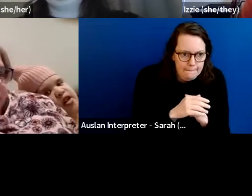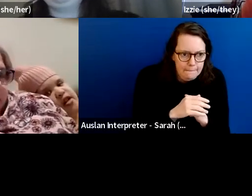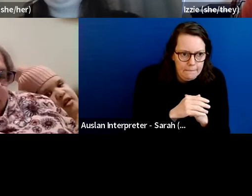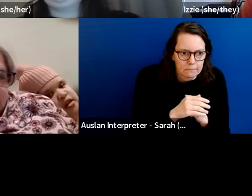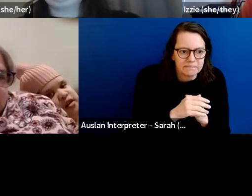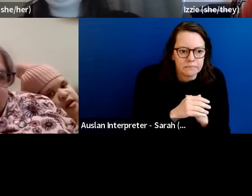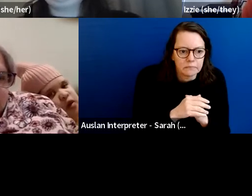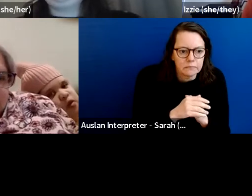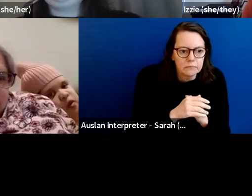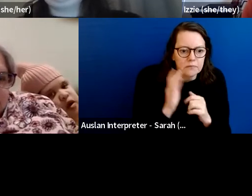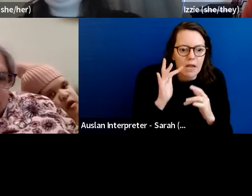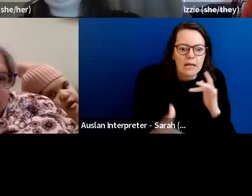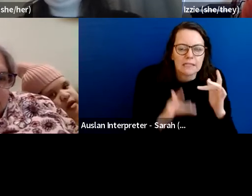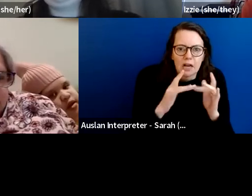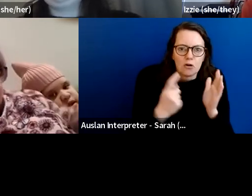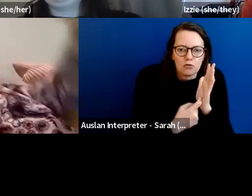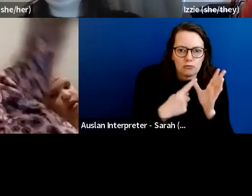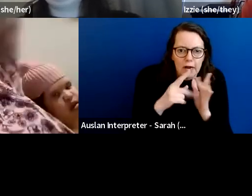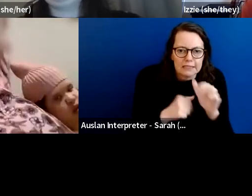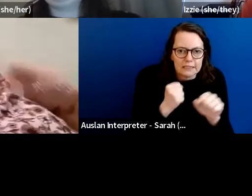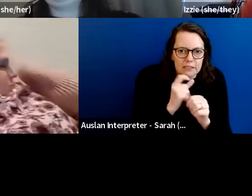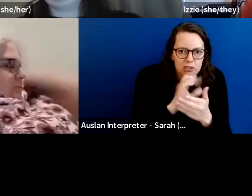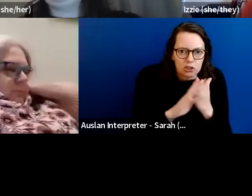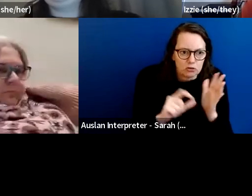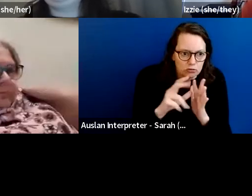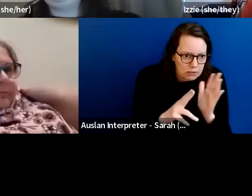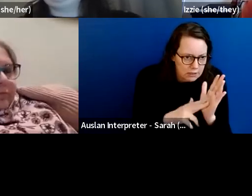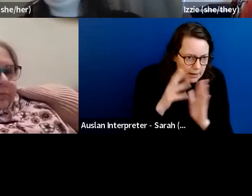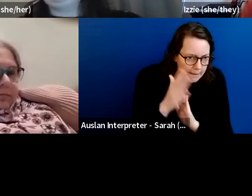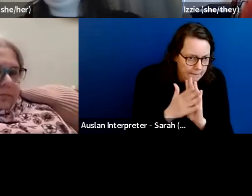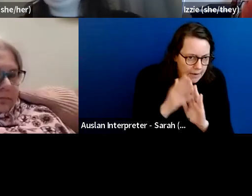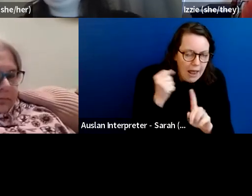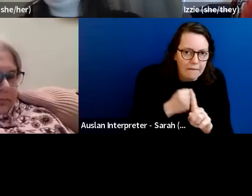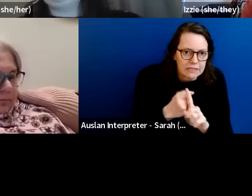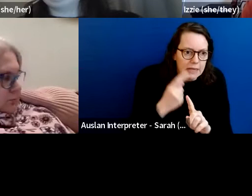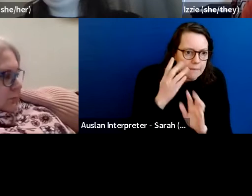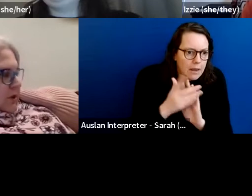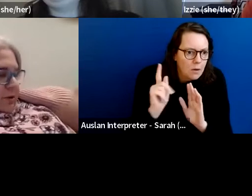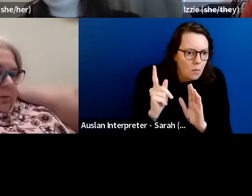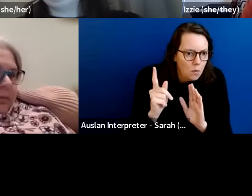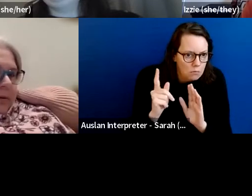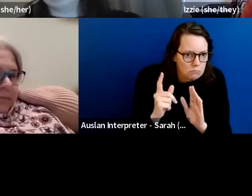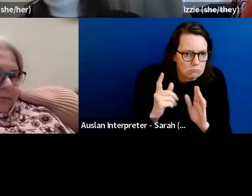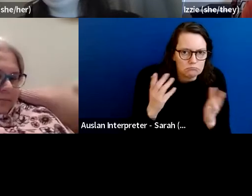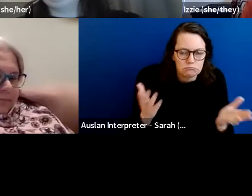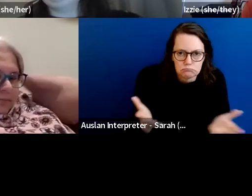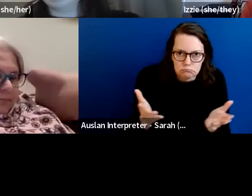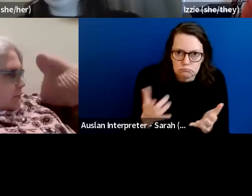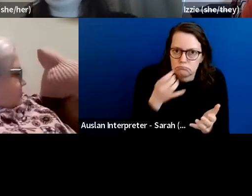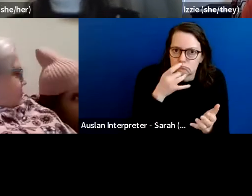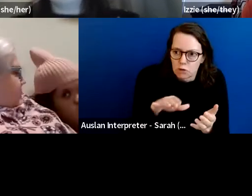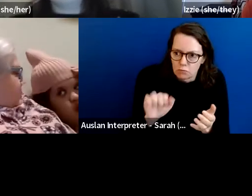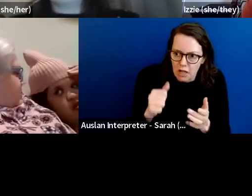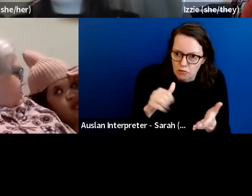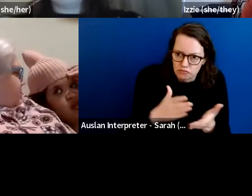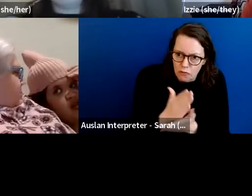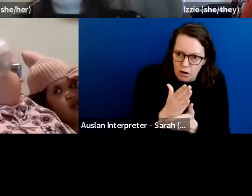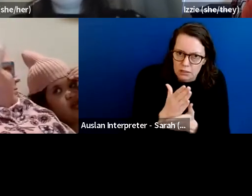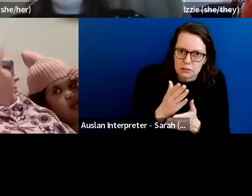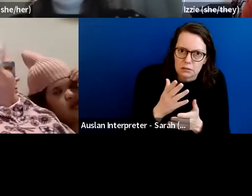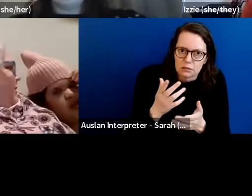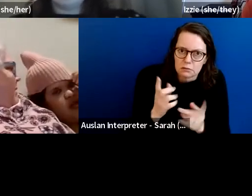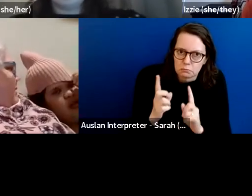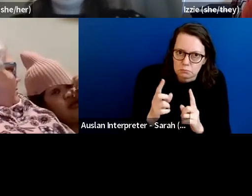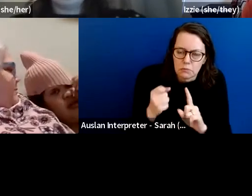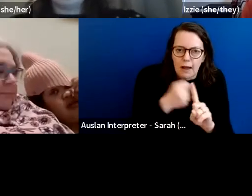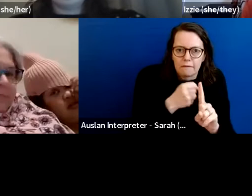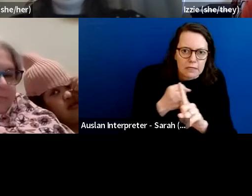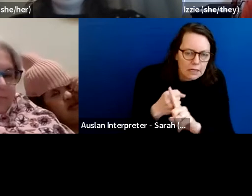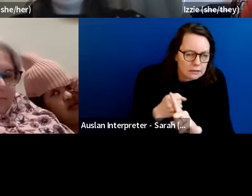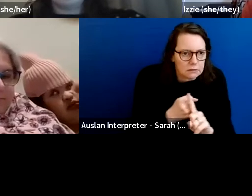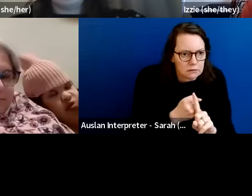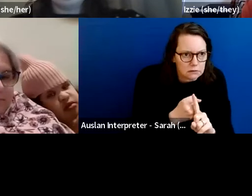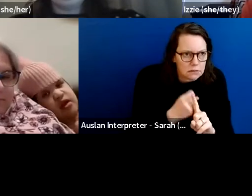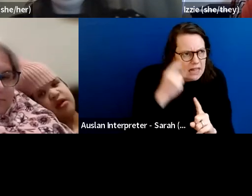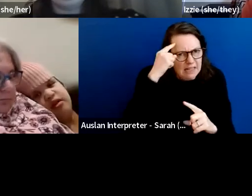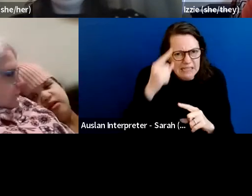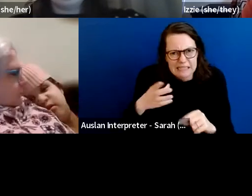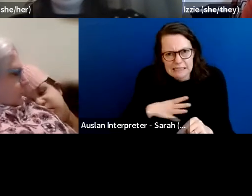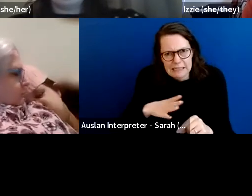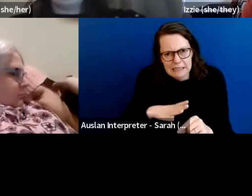So as the raising children website says advocacy is speaking up for another person's rights names and interests, being an advocate involves understanding issue, thinking about the children's names and presenting solutions.